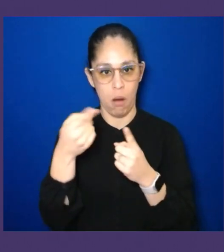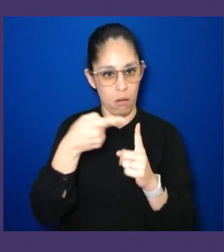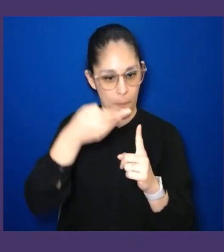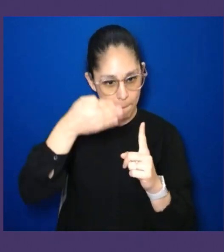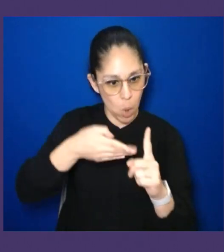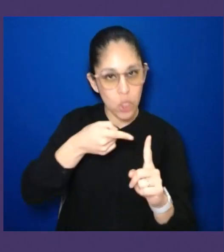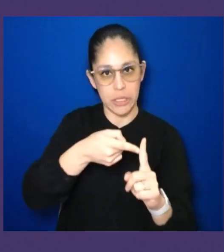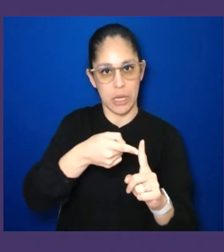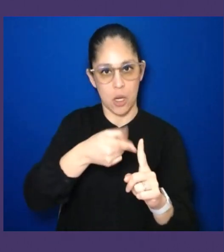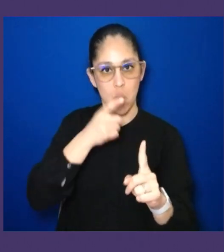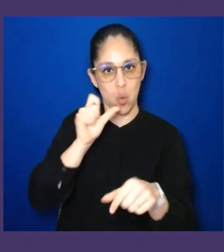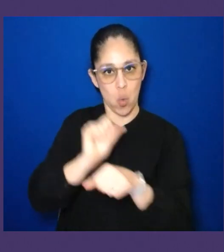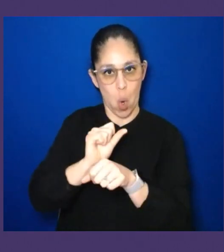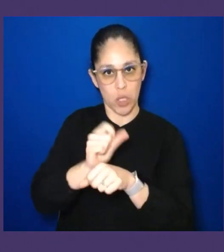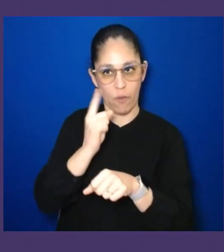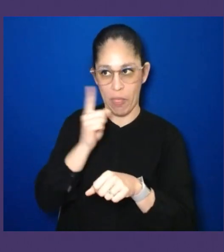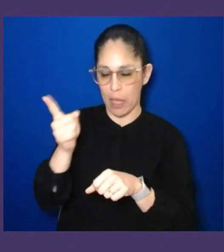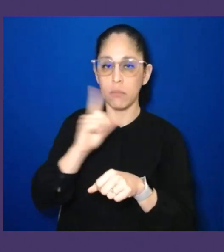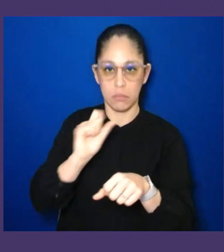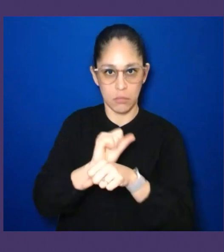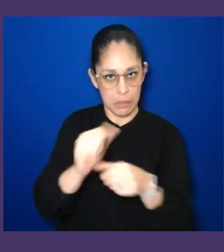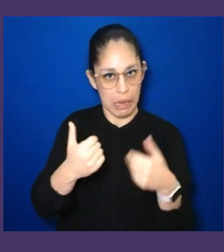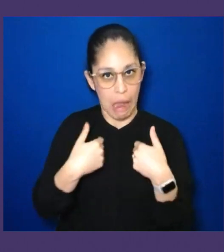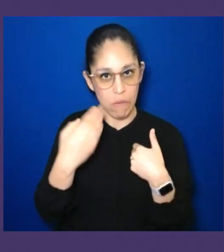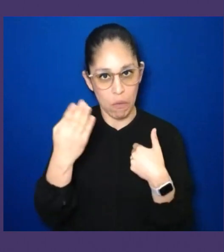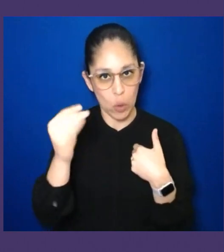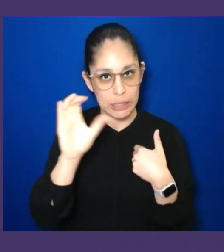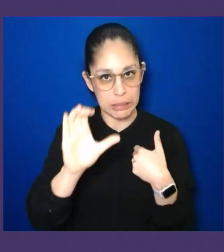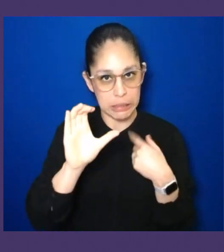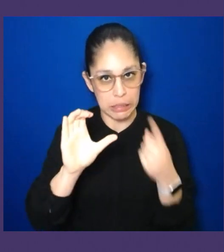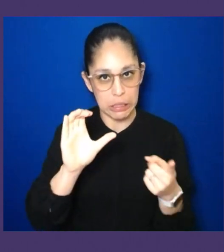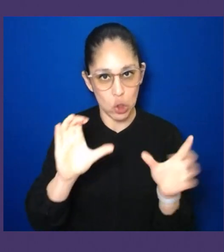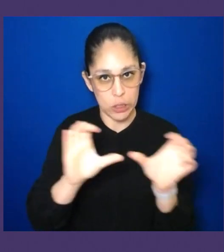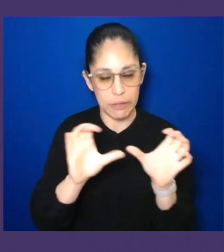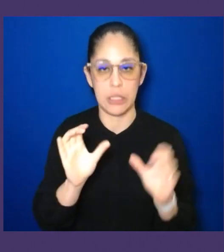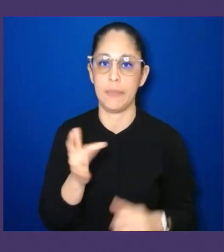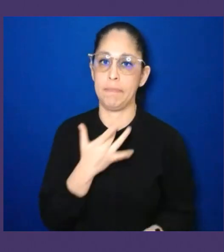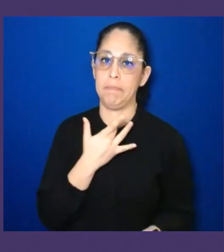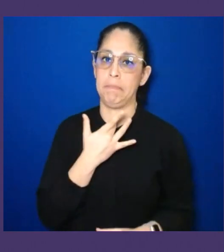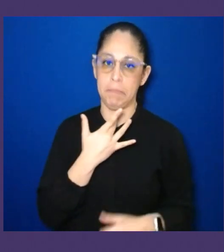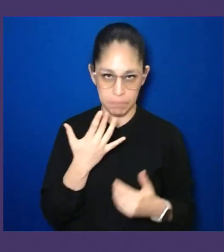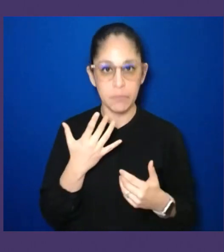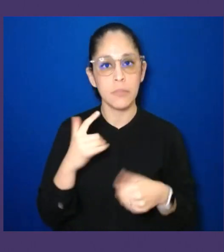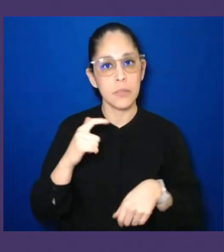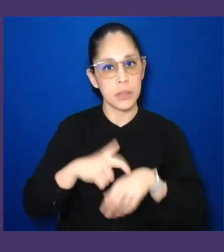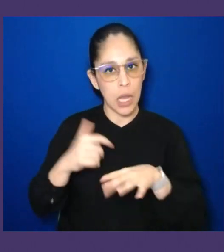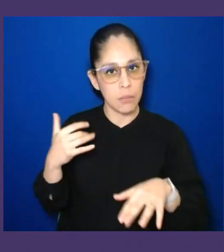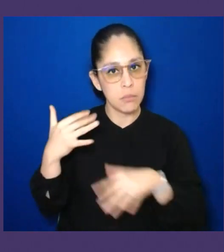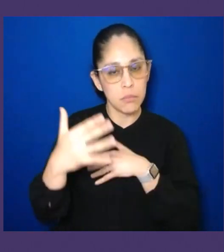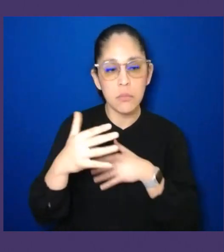in fact does hold a 14(c) certificate. Over time, the index has actually helped companies